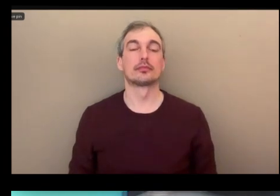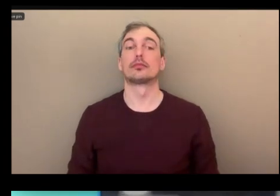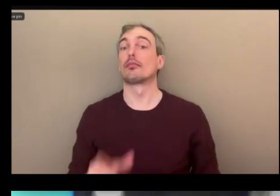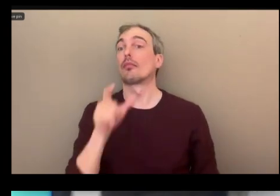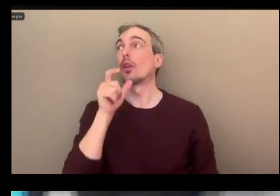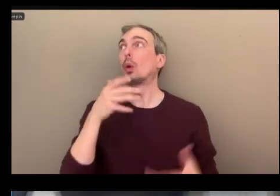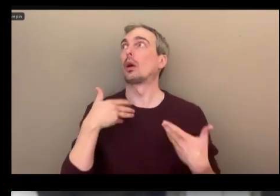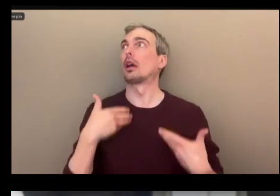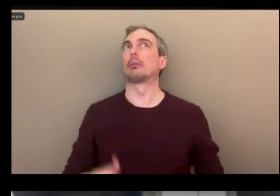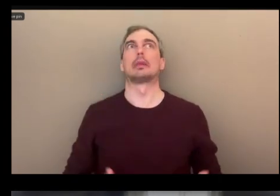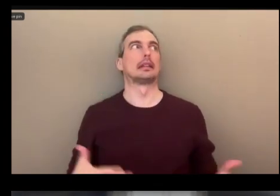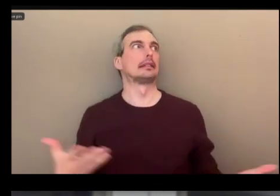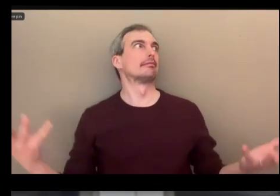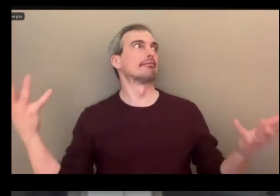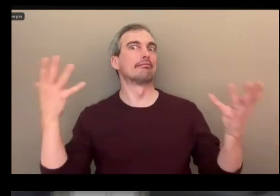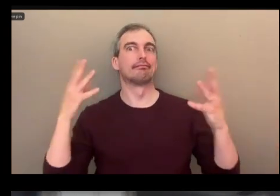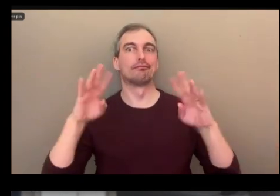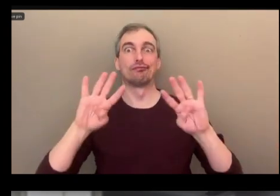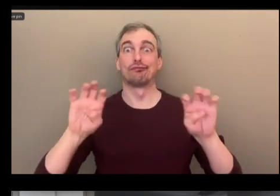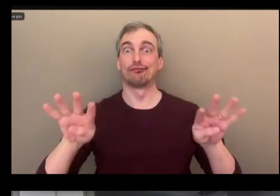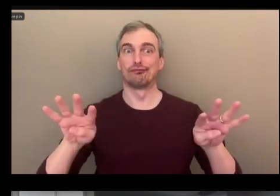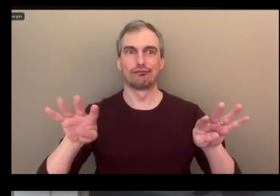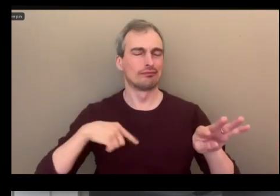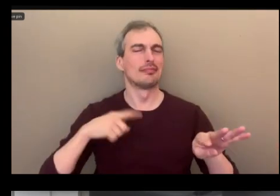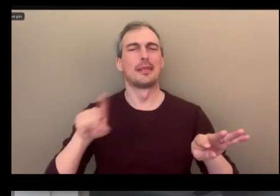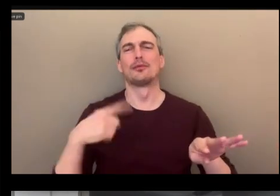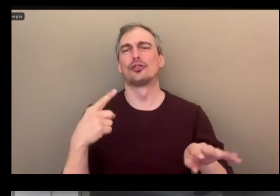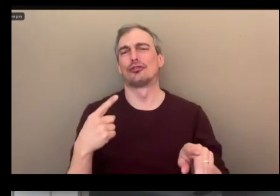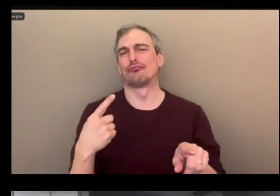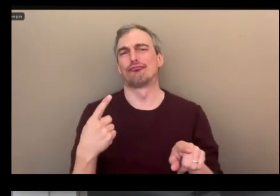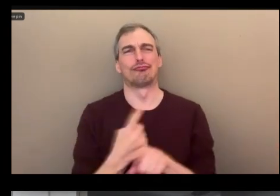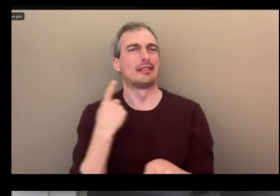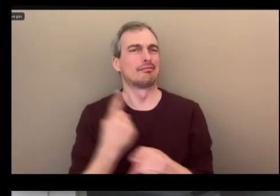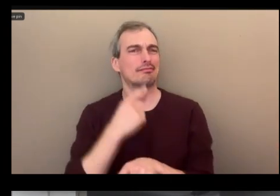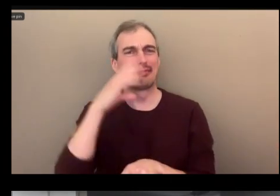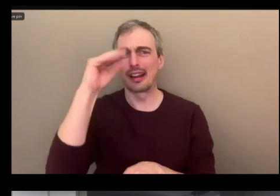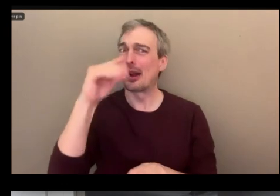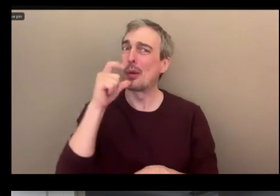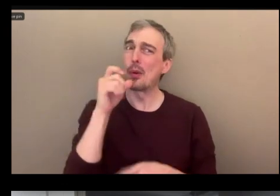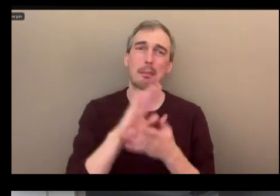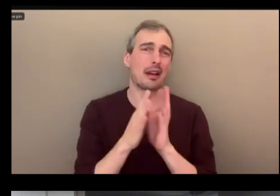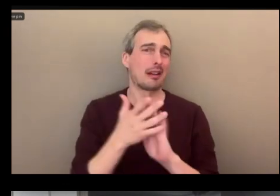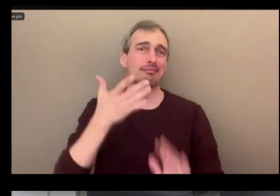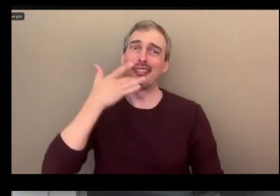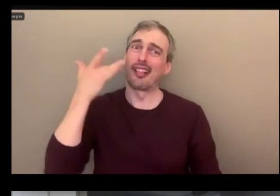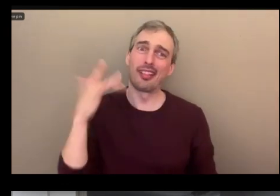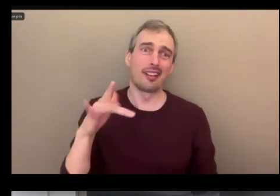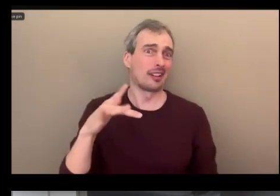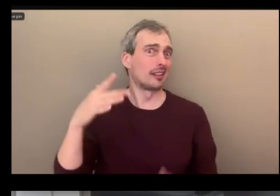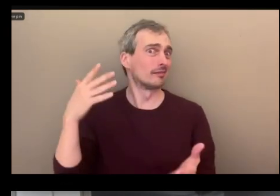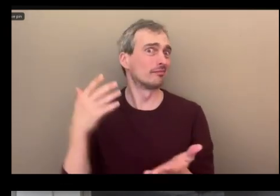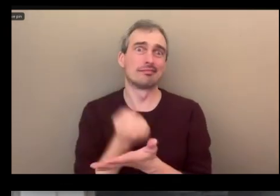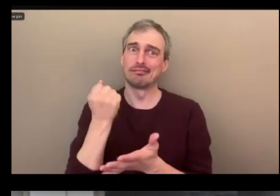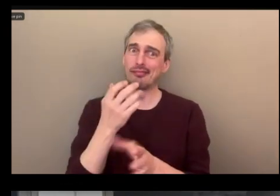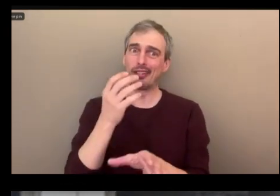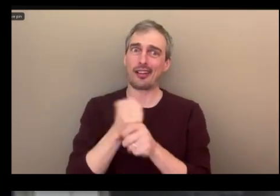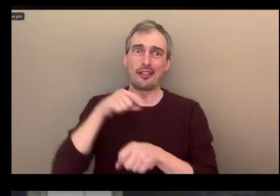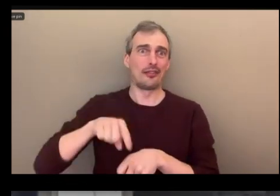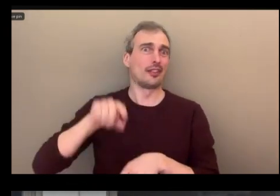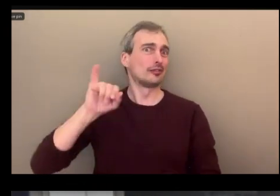I'm just a regular guy who got really lucky to do this job, to be honest with you. As you heard, I've been with Verizon for